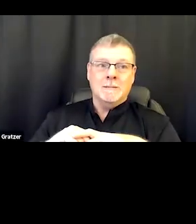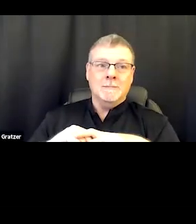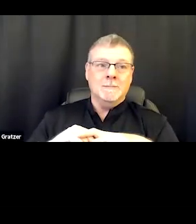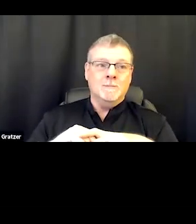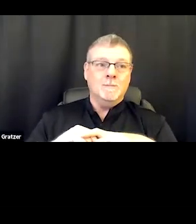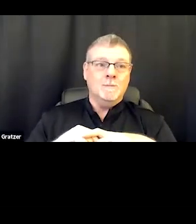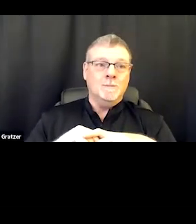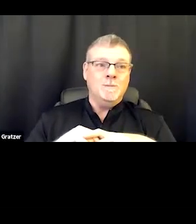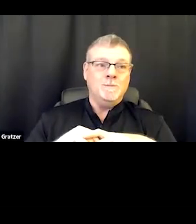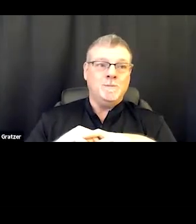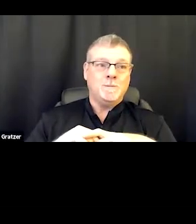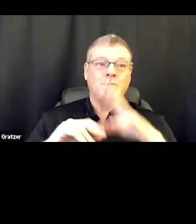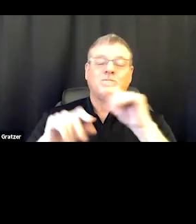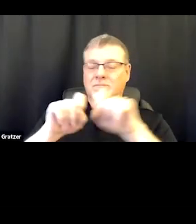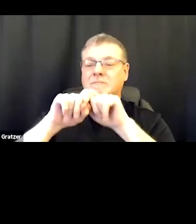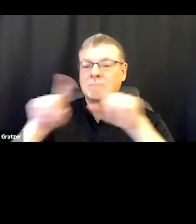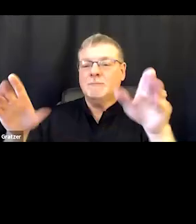And we are dispatched through Denver 911.